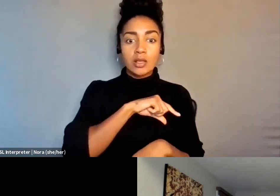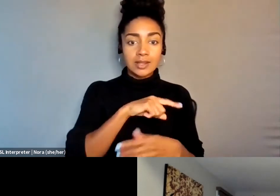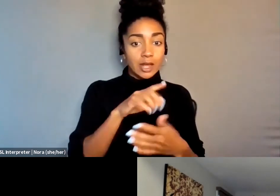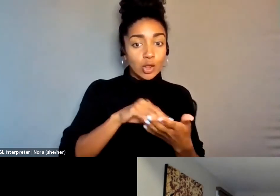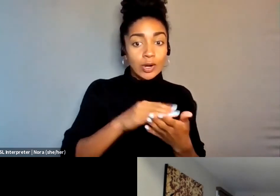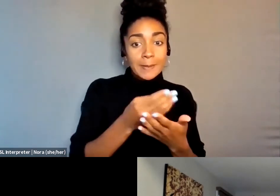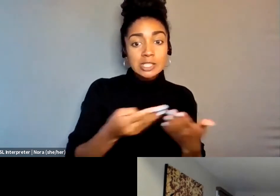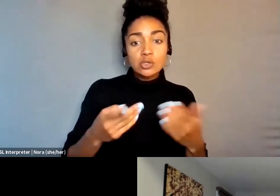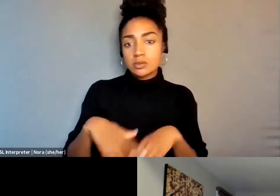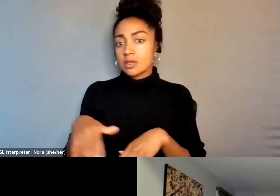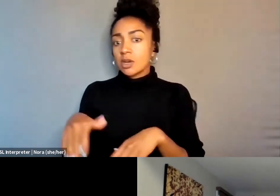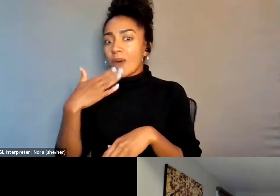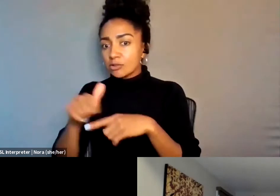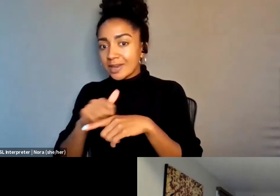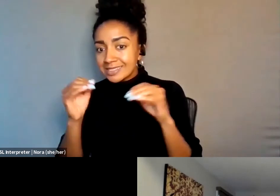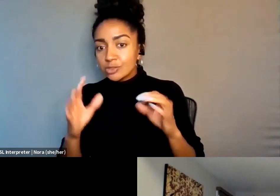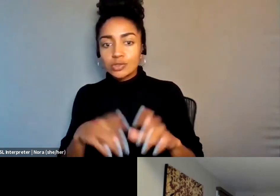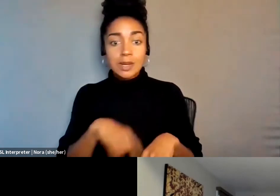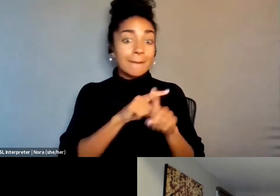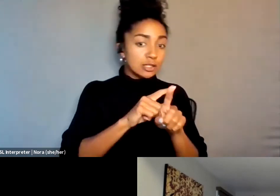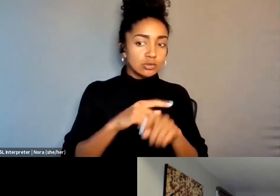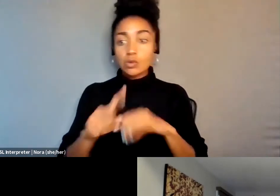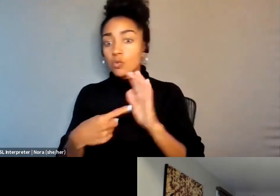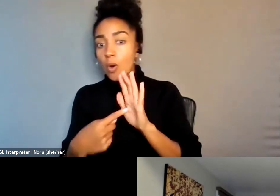family and community support. They need access to essential information on topics that impact their choices — sexual and